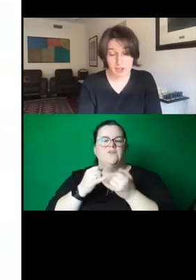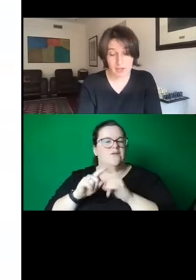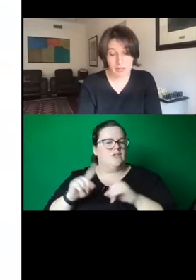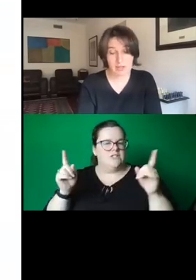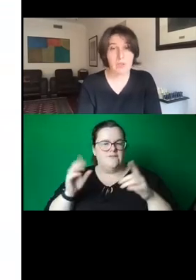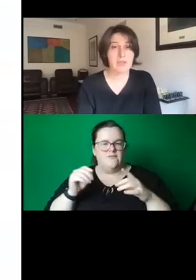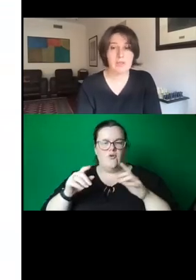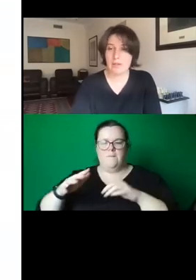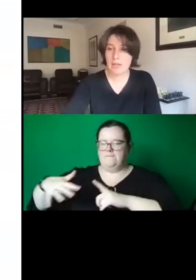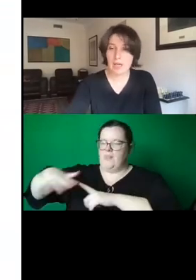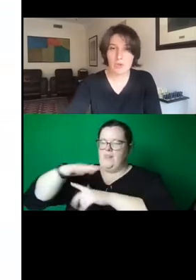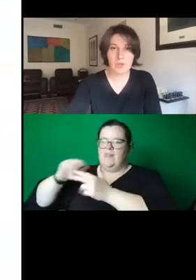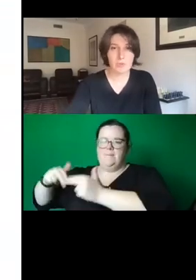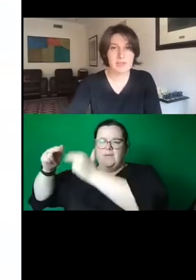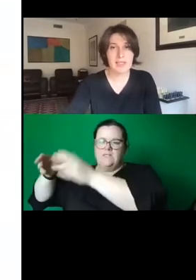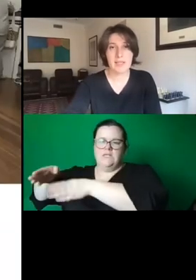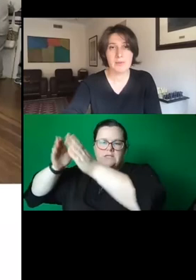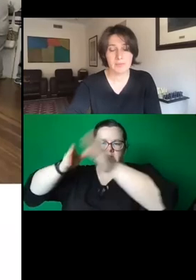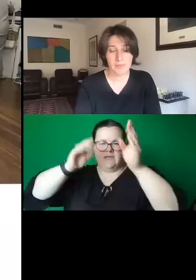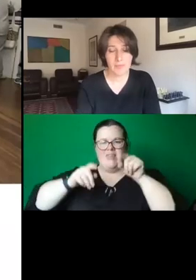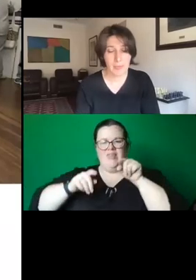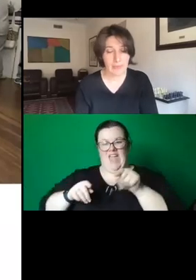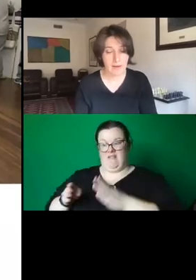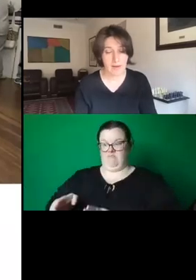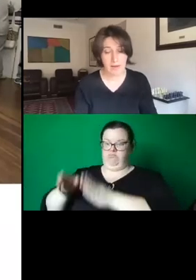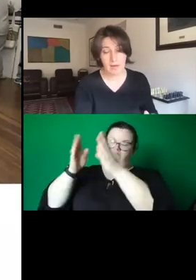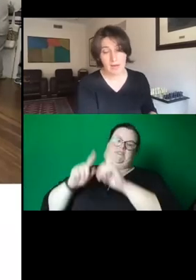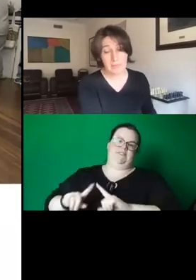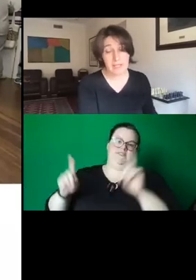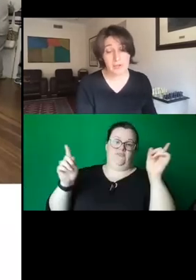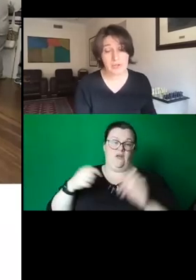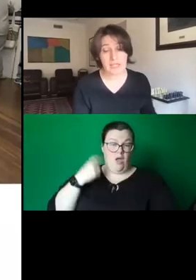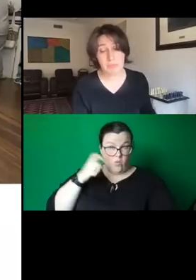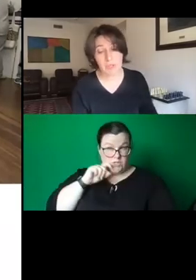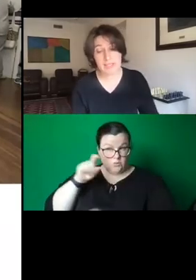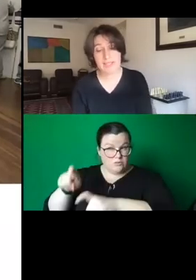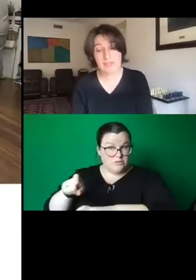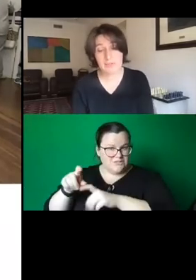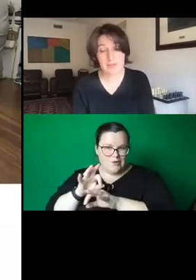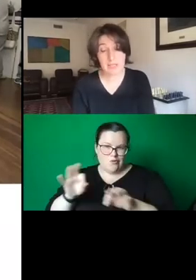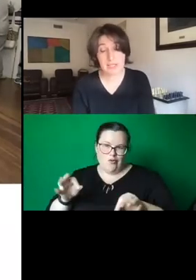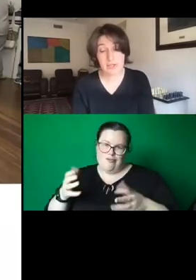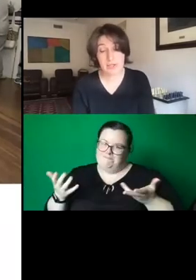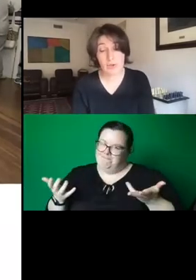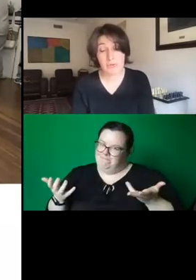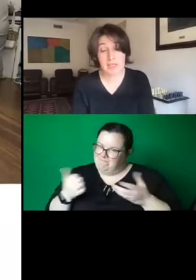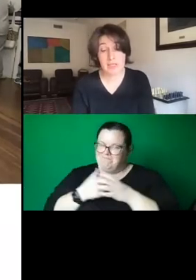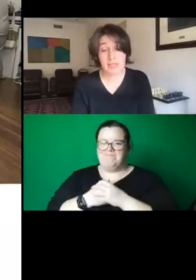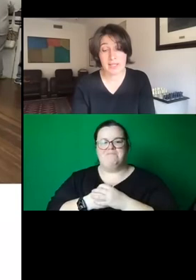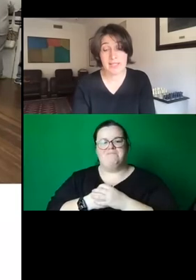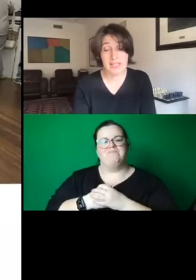and i wonder how long it will stay there back to australian politics and federal election of 2019